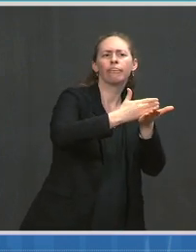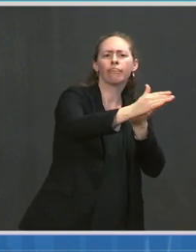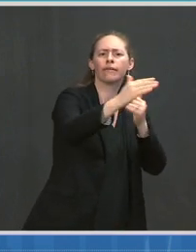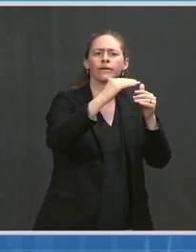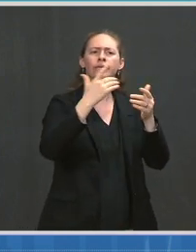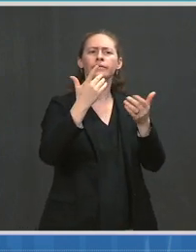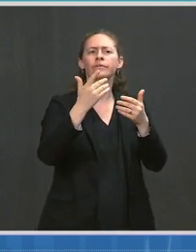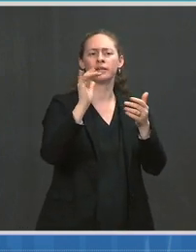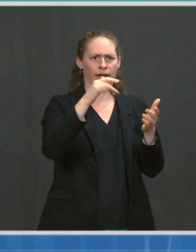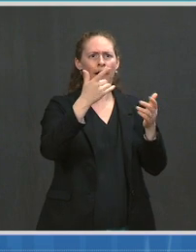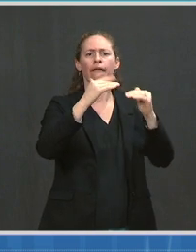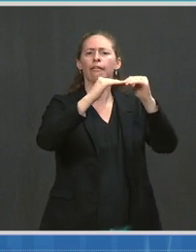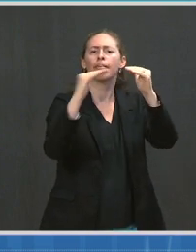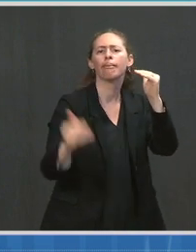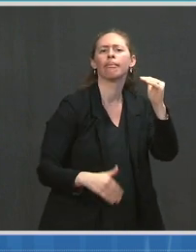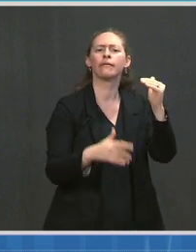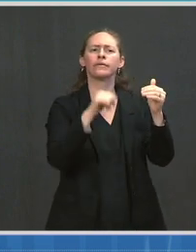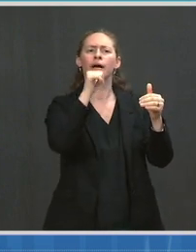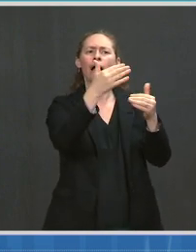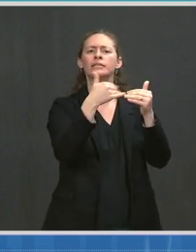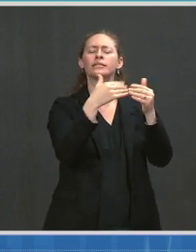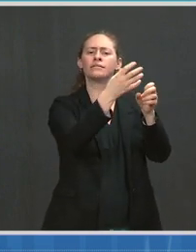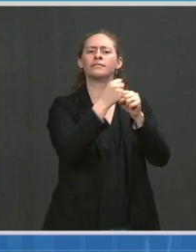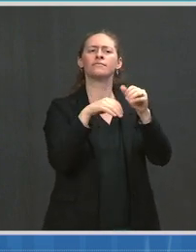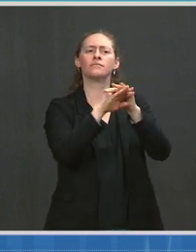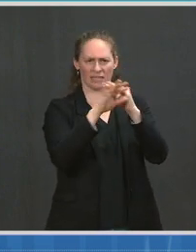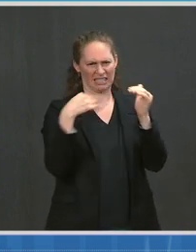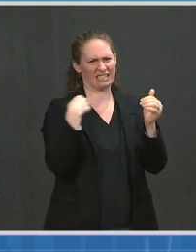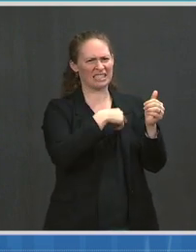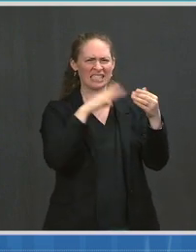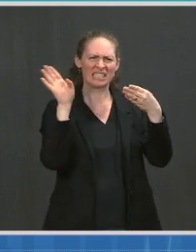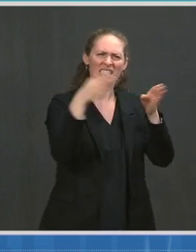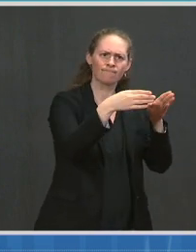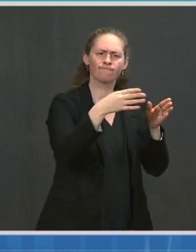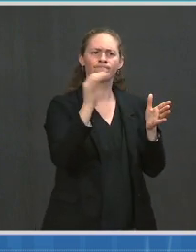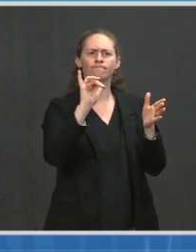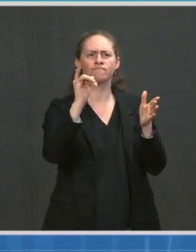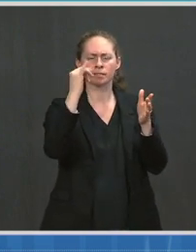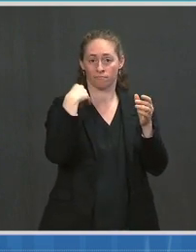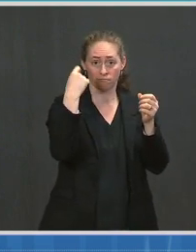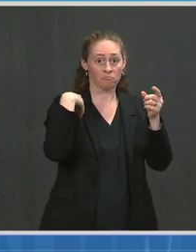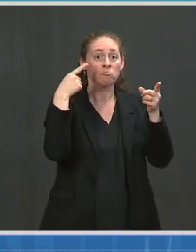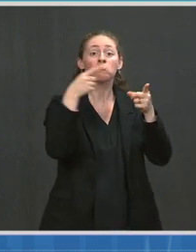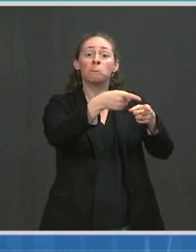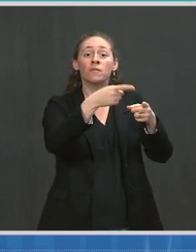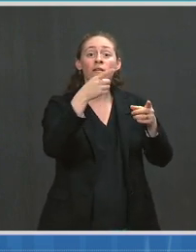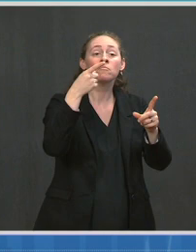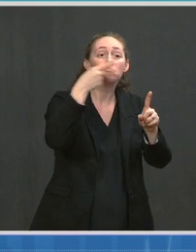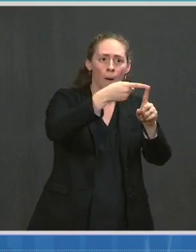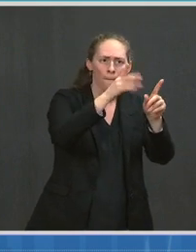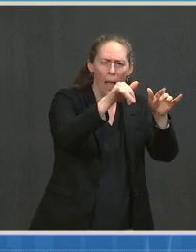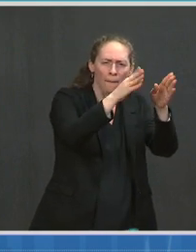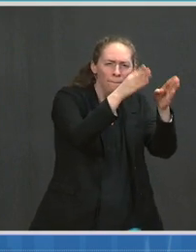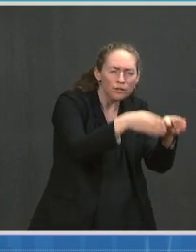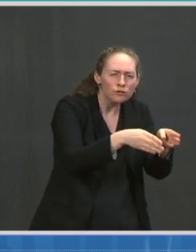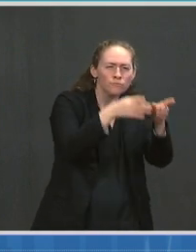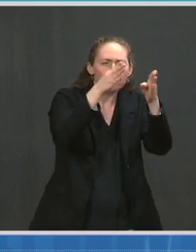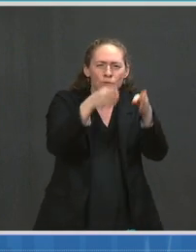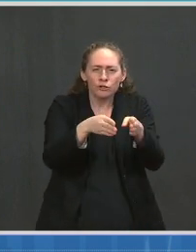We are doing this person by person, one person at a time, and we are working to do it through trusted,